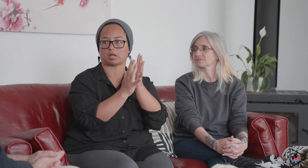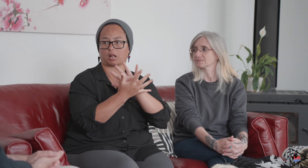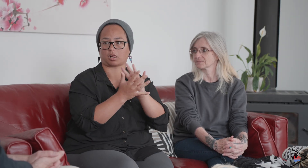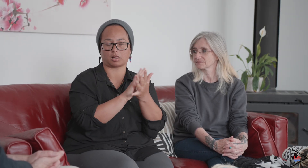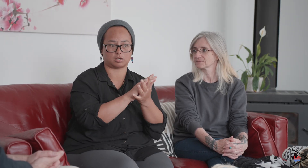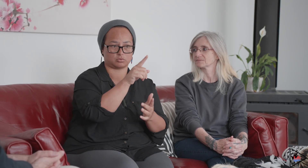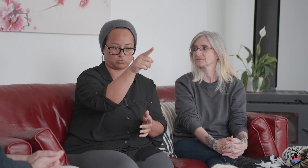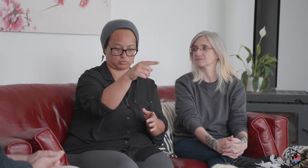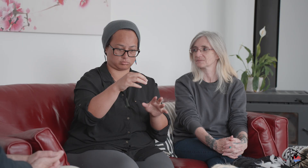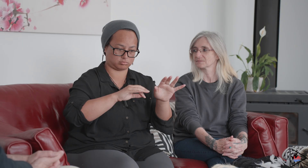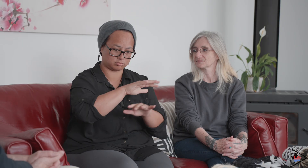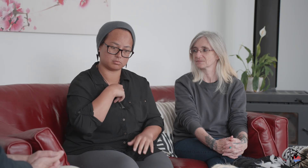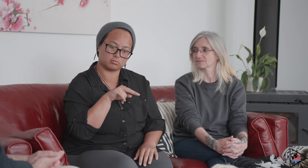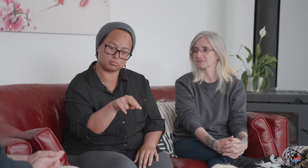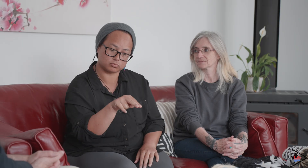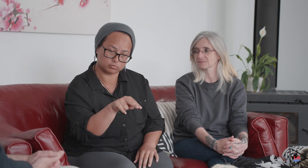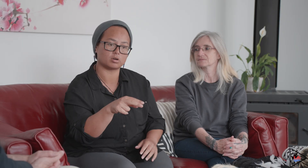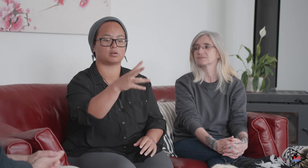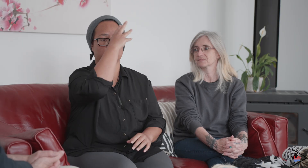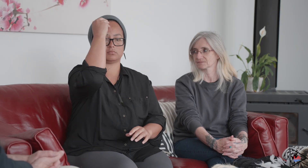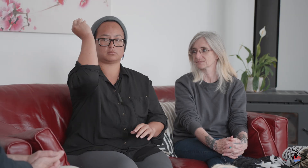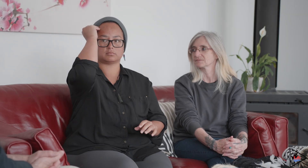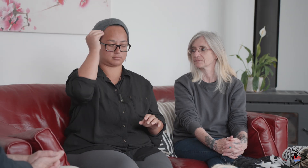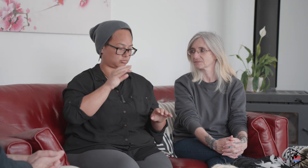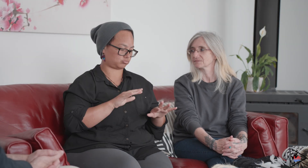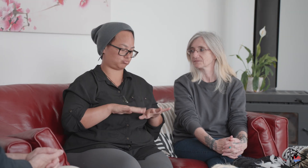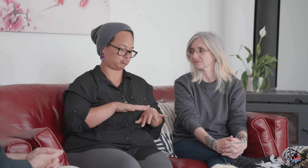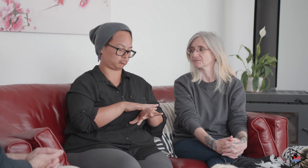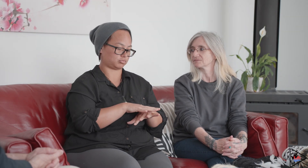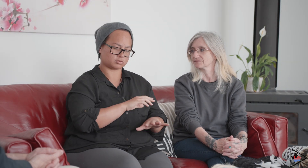what communication sorts of things do we need? We advise them that, we learn best when